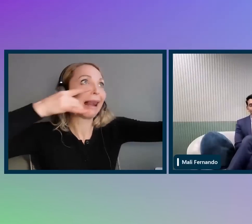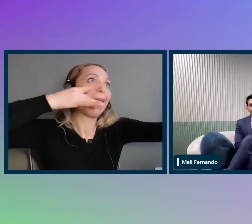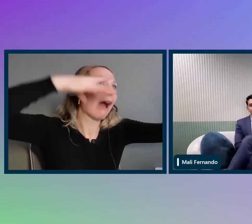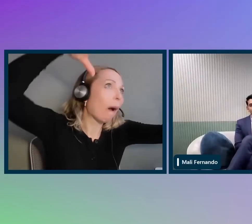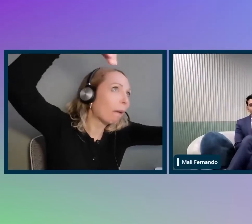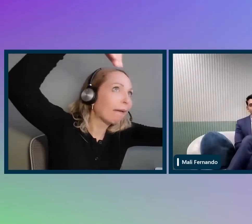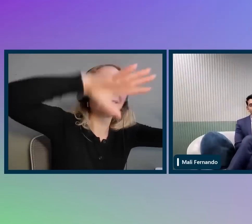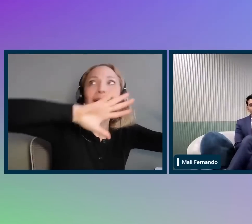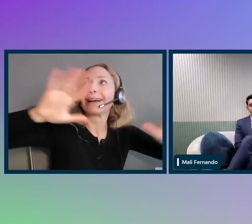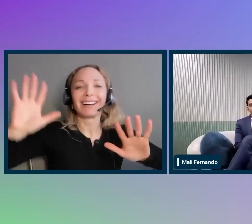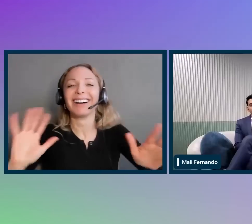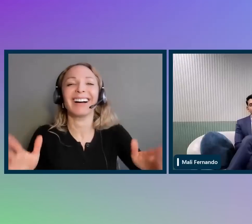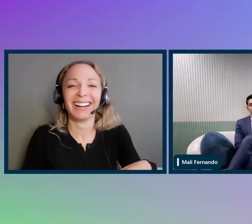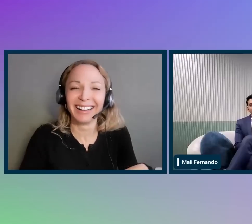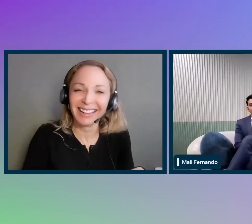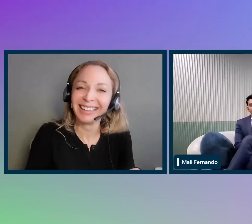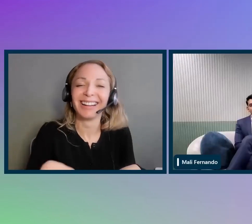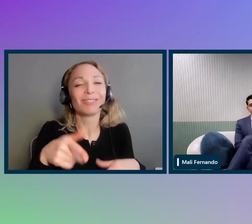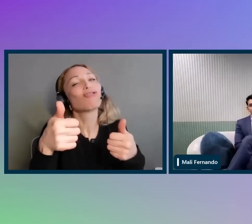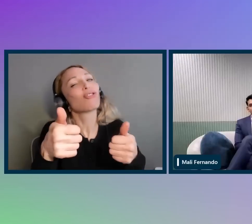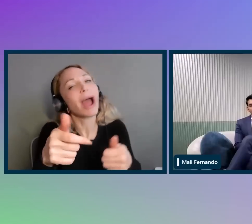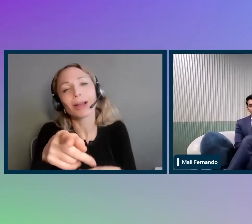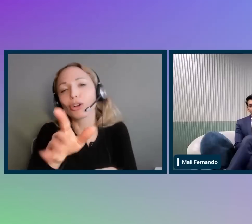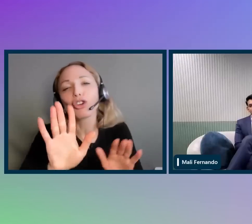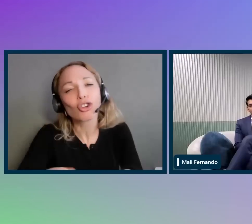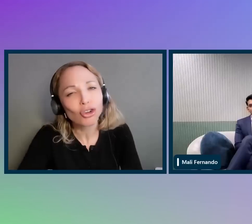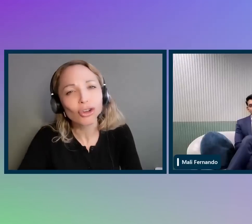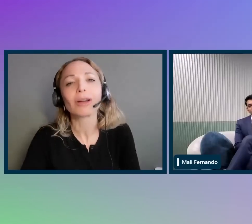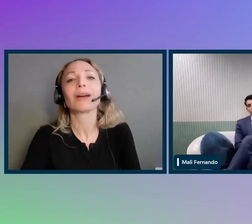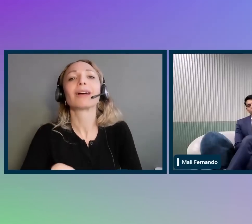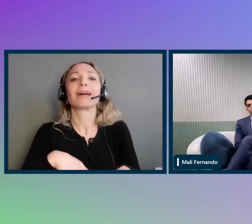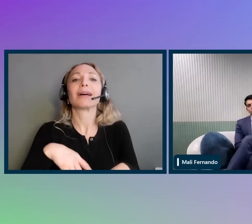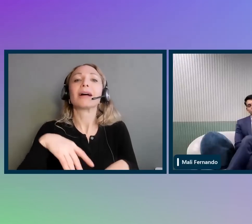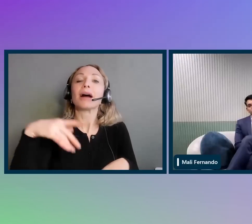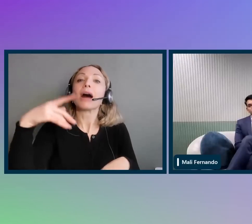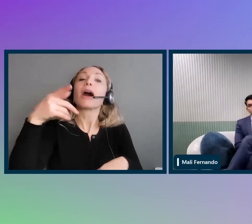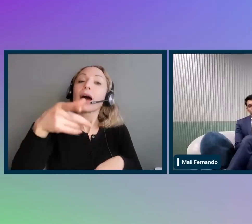because starting early in educating